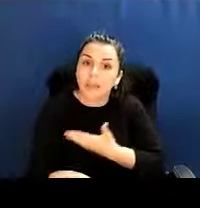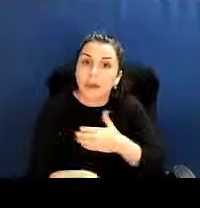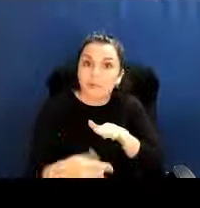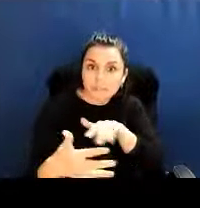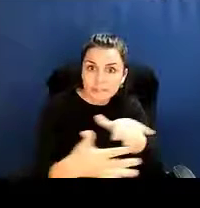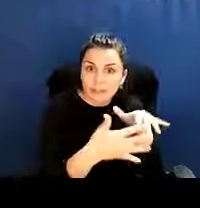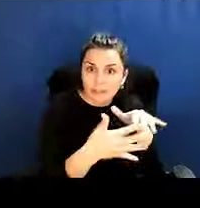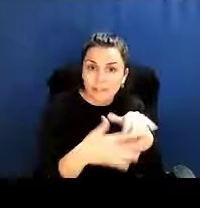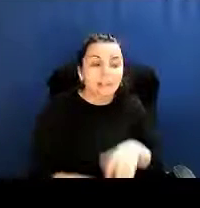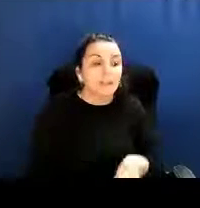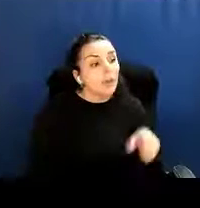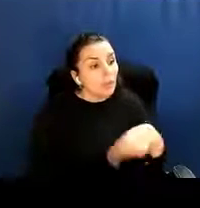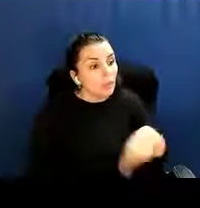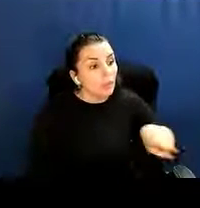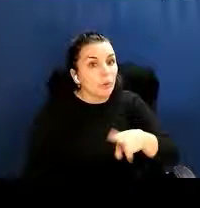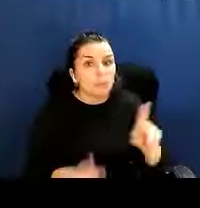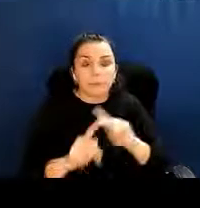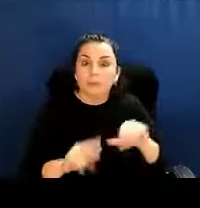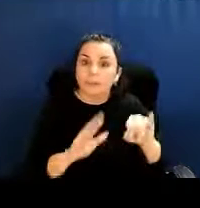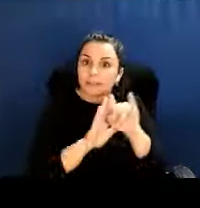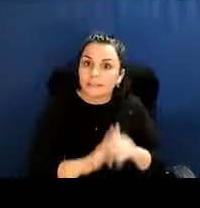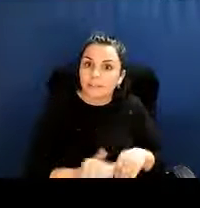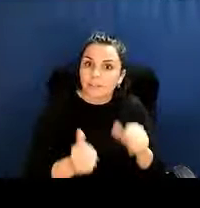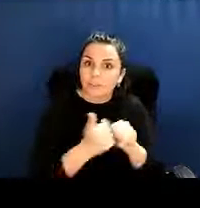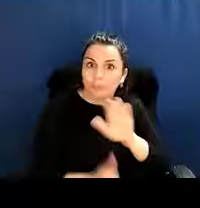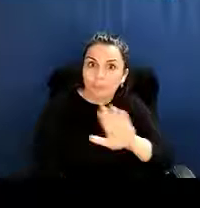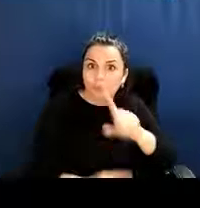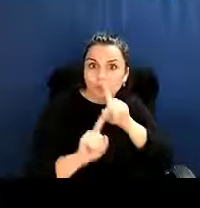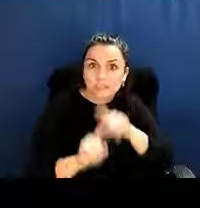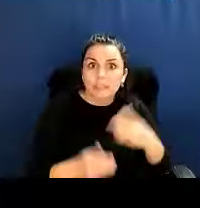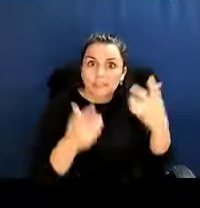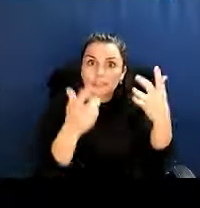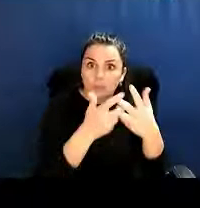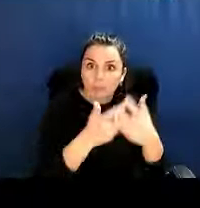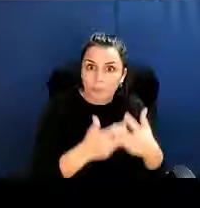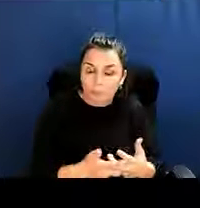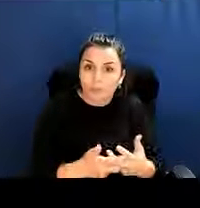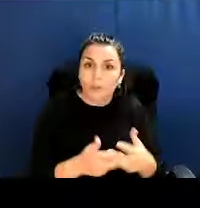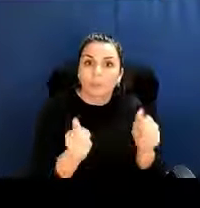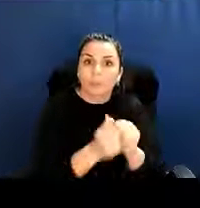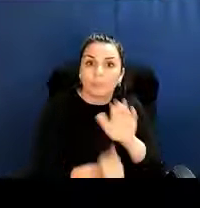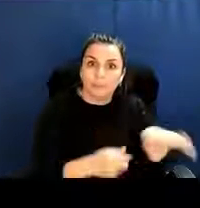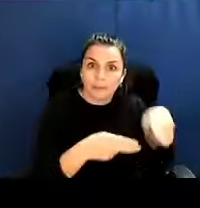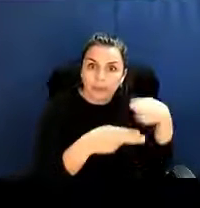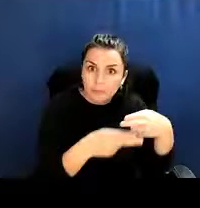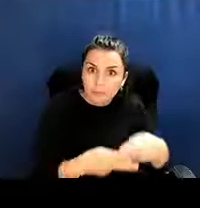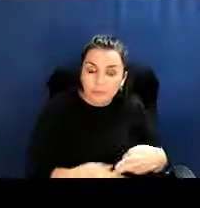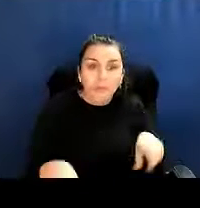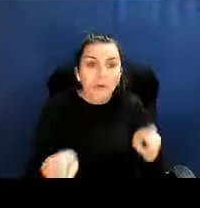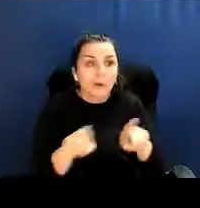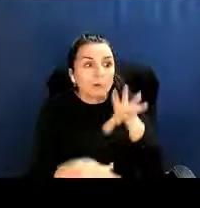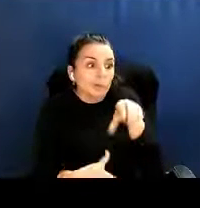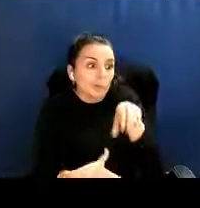are identified with their responses, and if their responses include, let's say, sensitive information